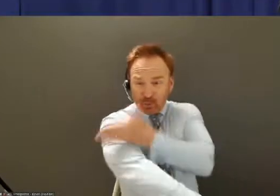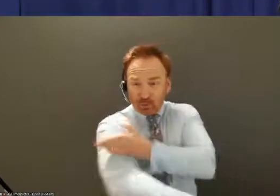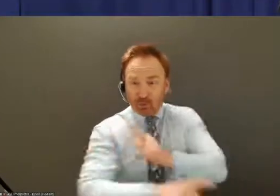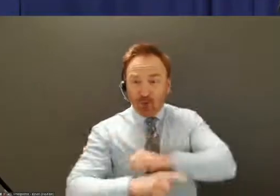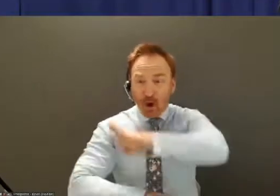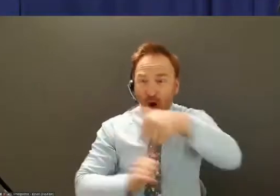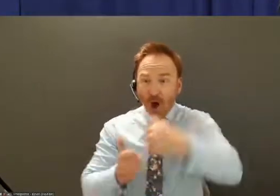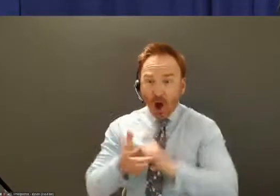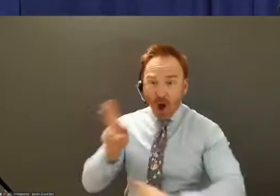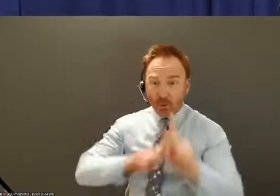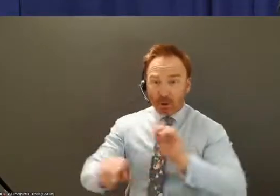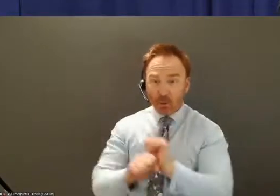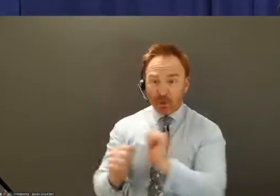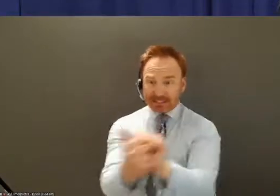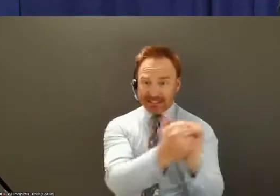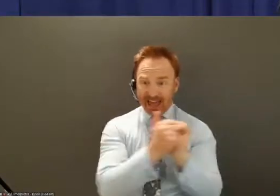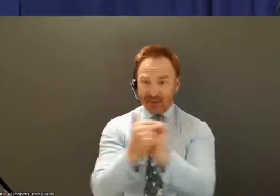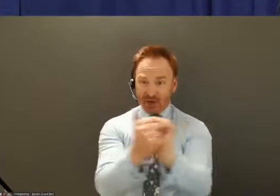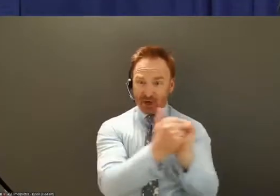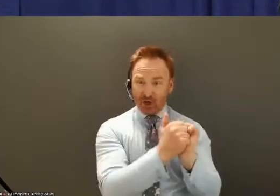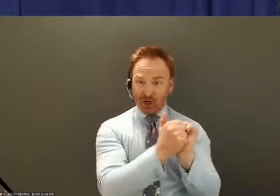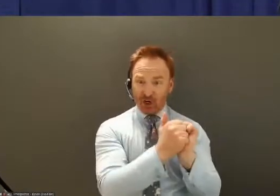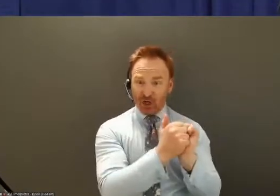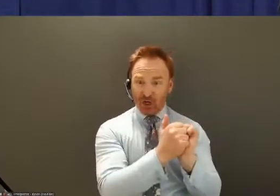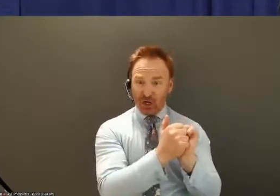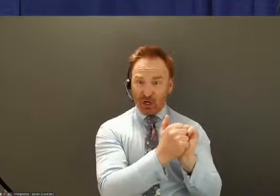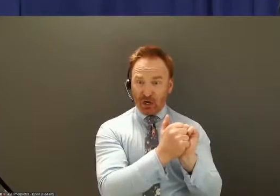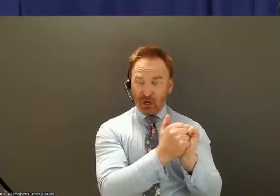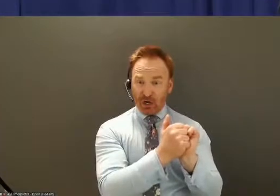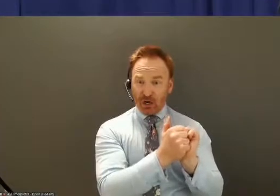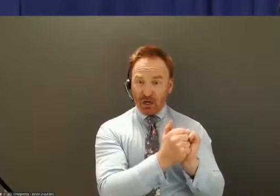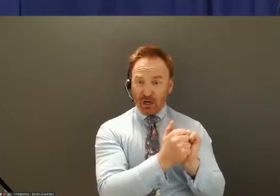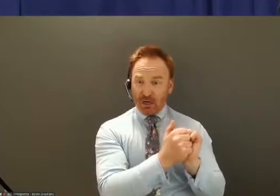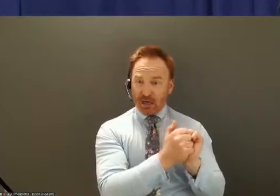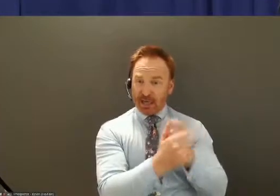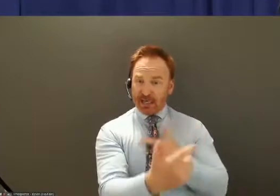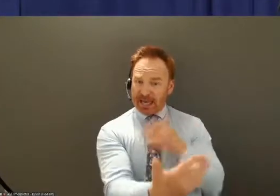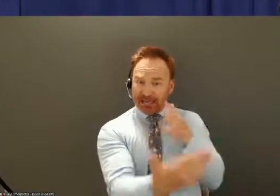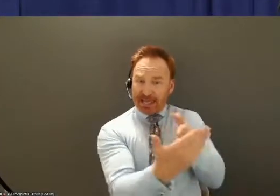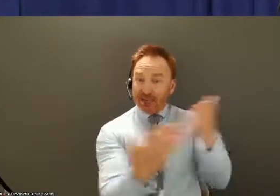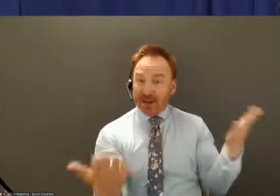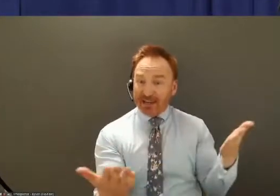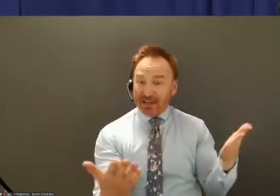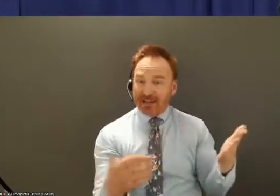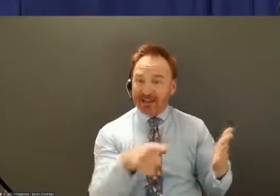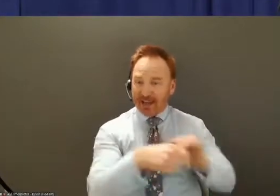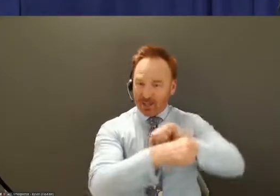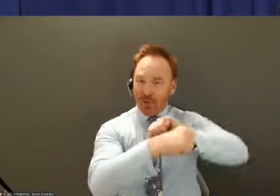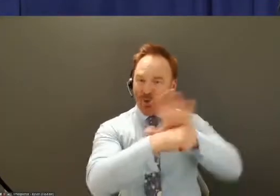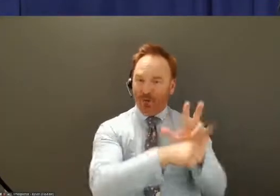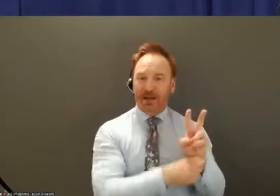doing so. We need to recommit to practising safe six plus one,